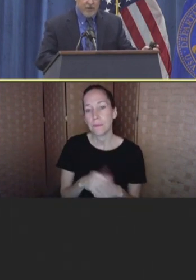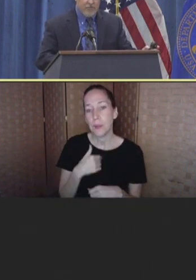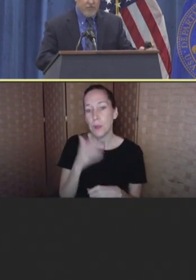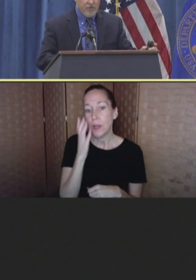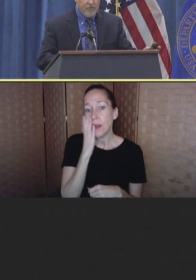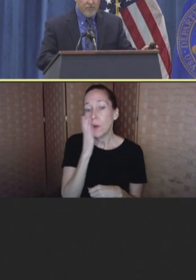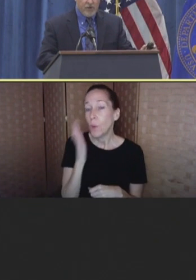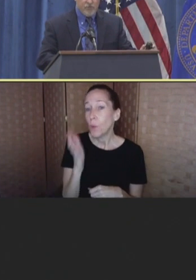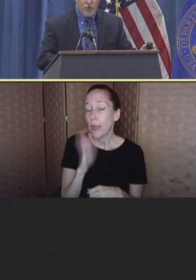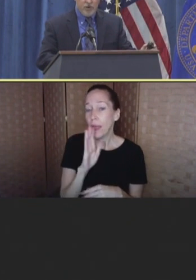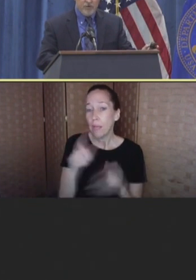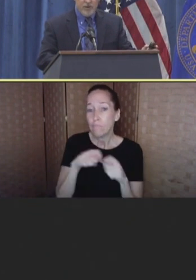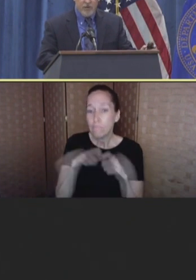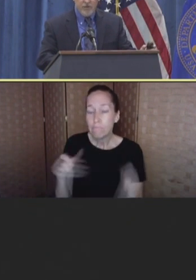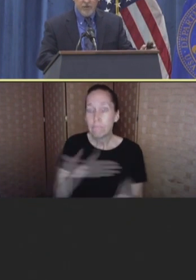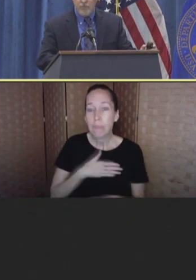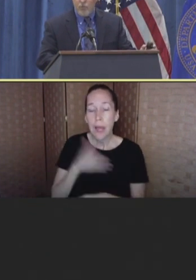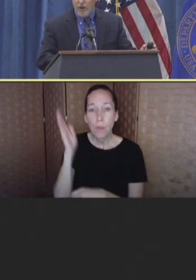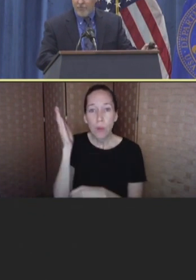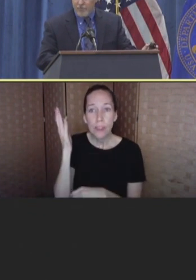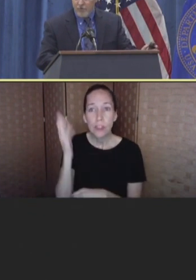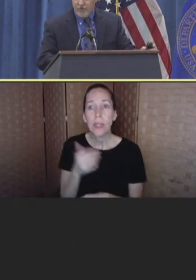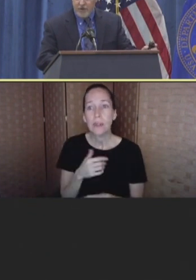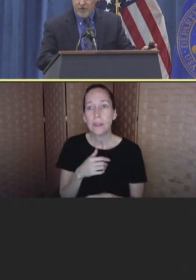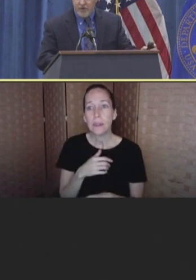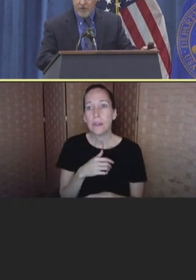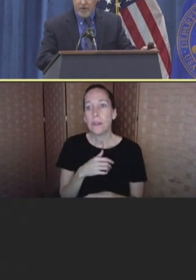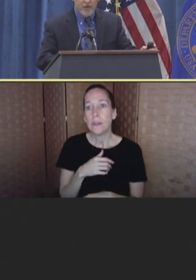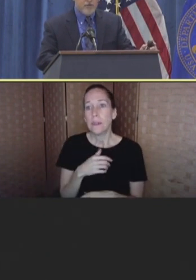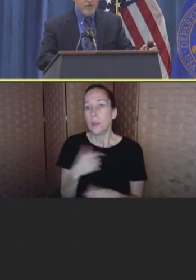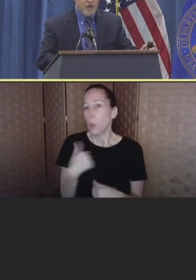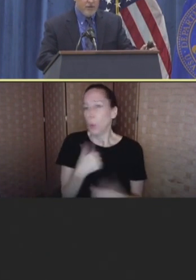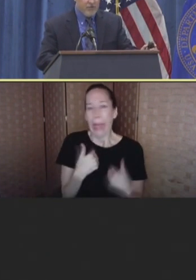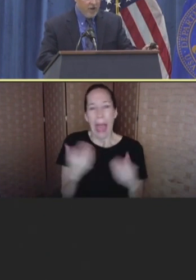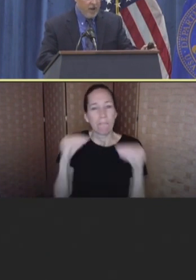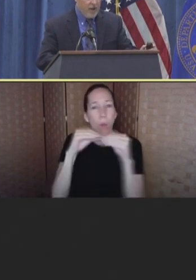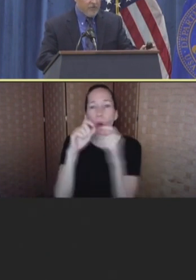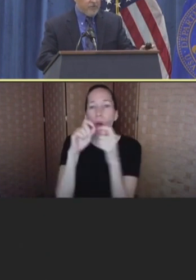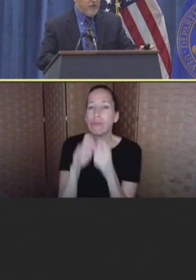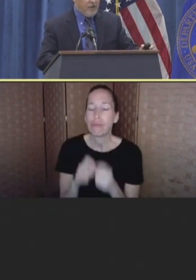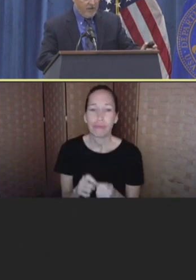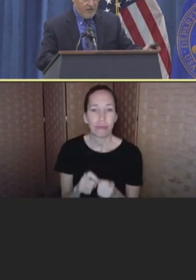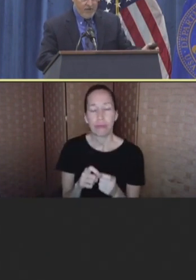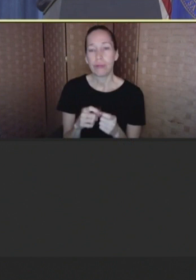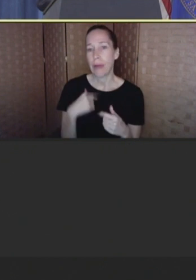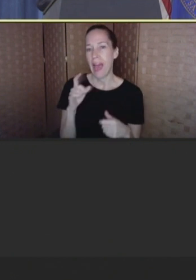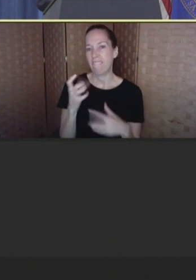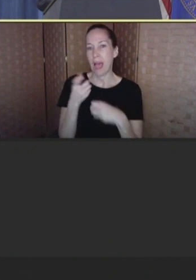Again, much more detail than what I've presented here today in the slides; but I didn't want